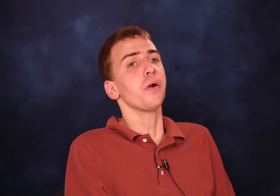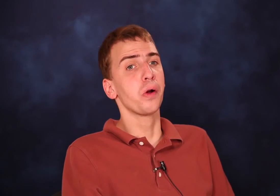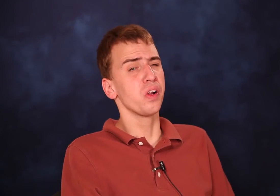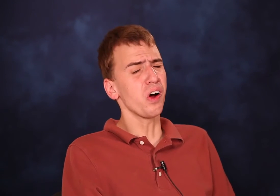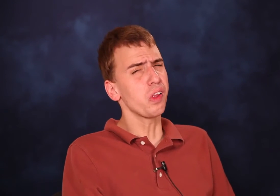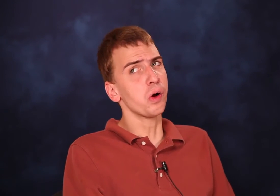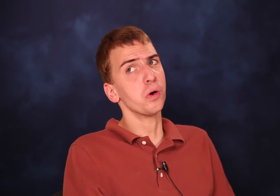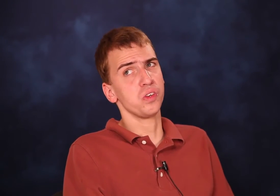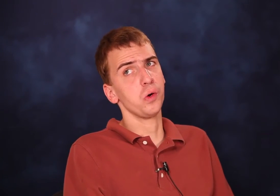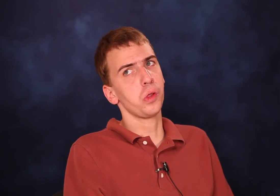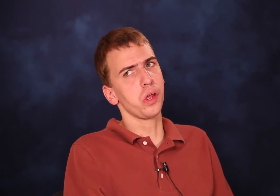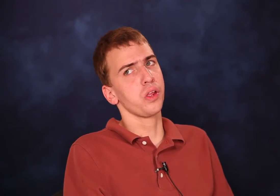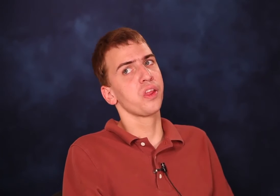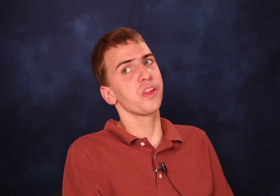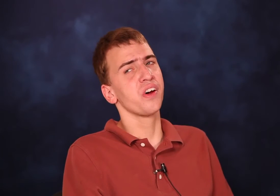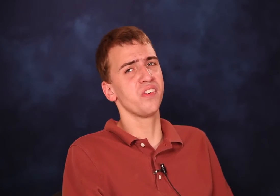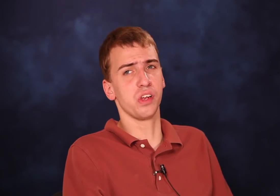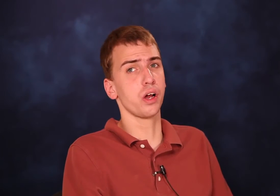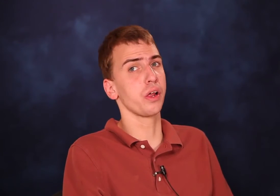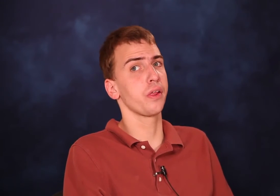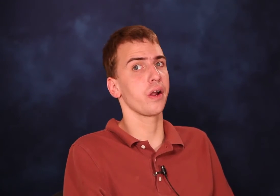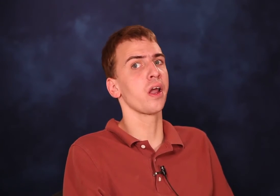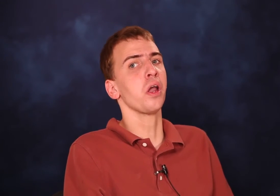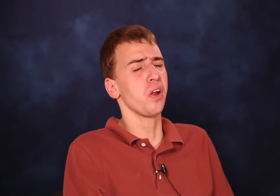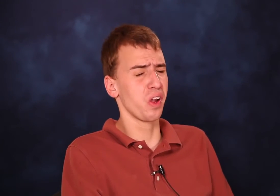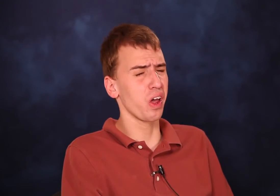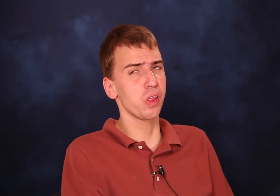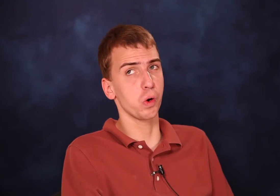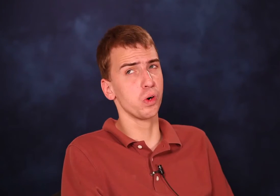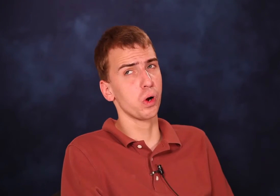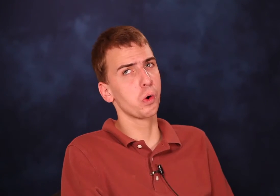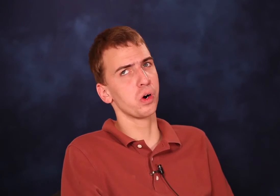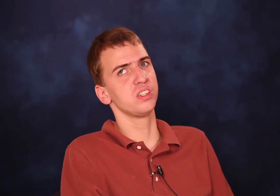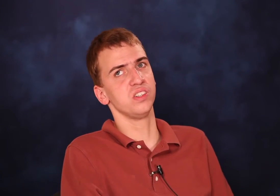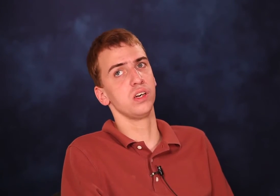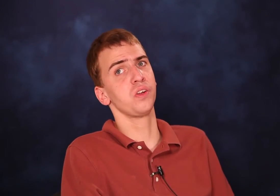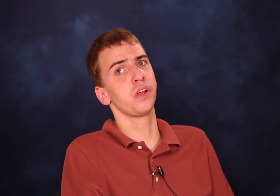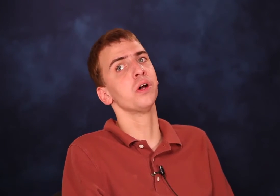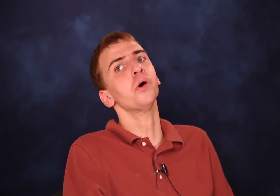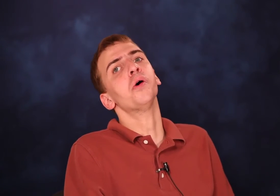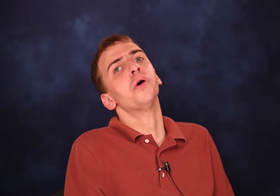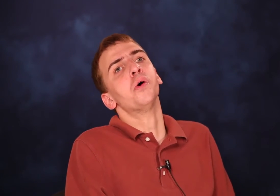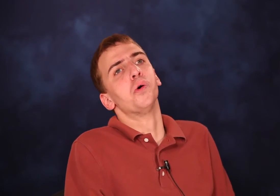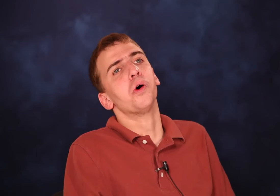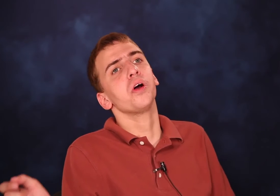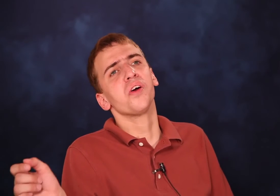You can also do things such as yes or no questions or use